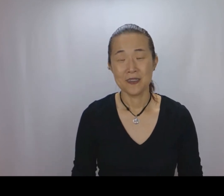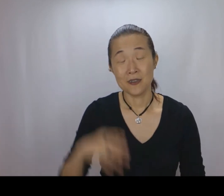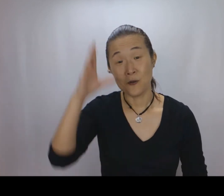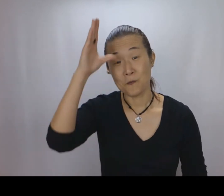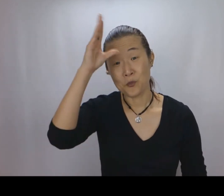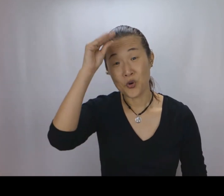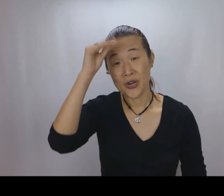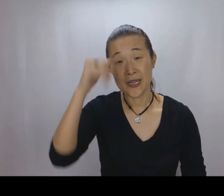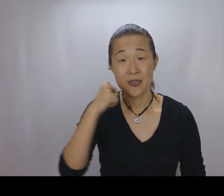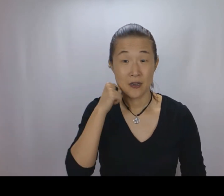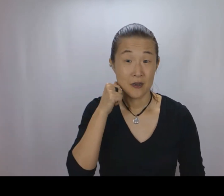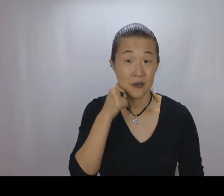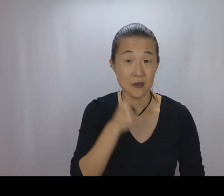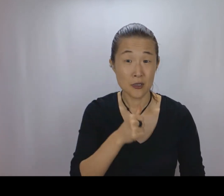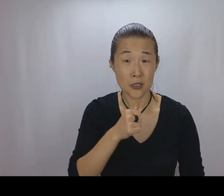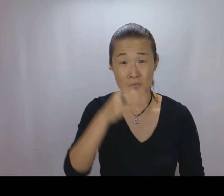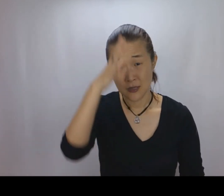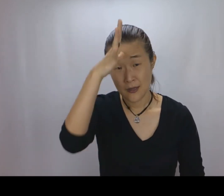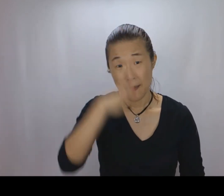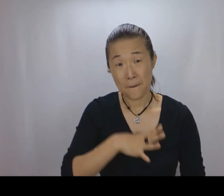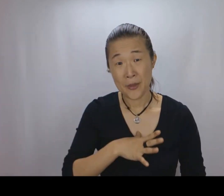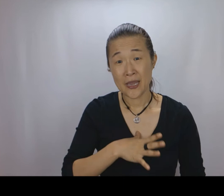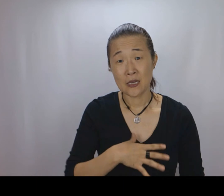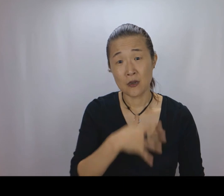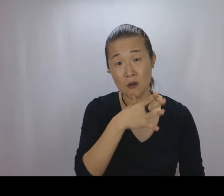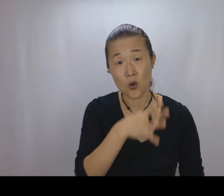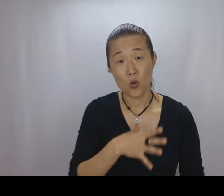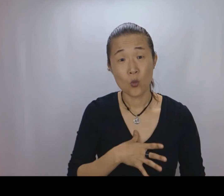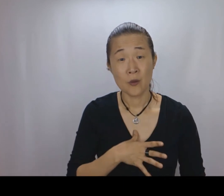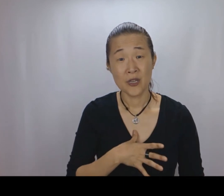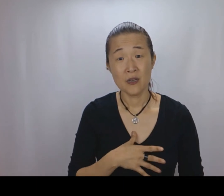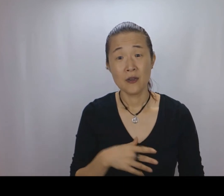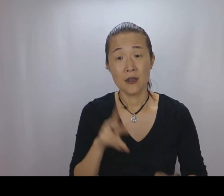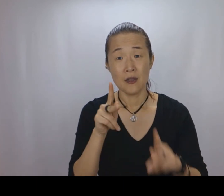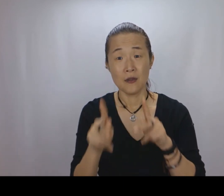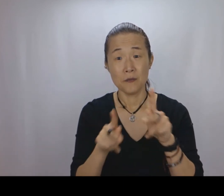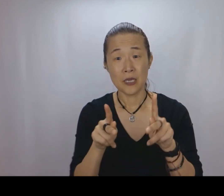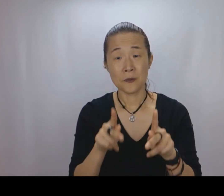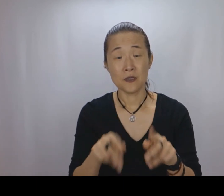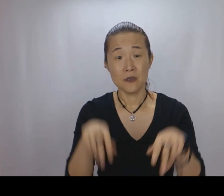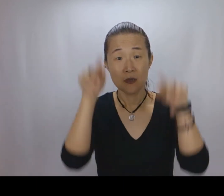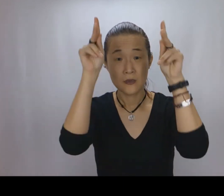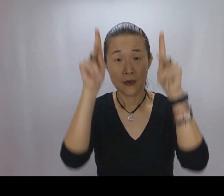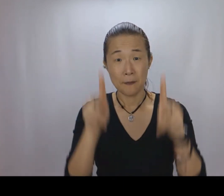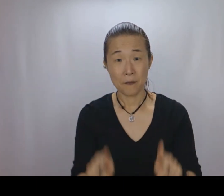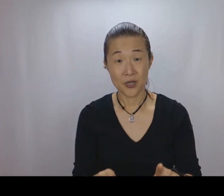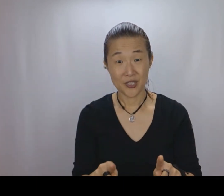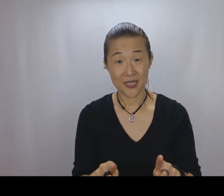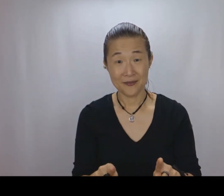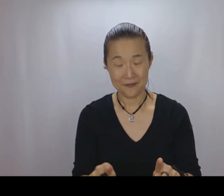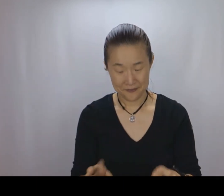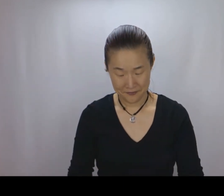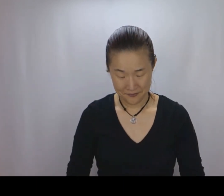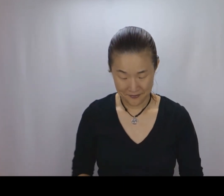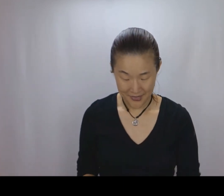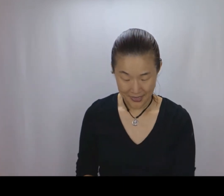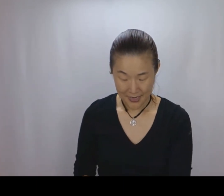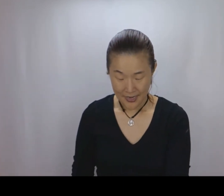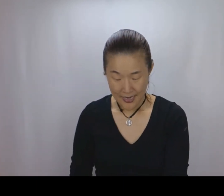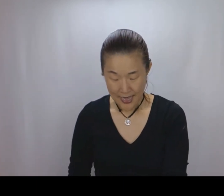So, boy, girl, man, woman, people, person.